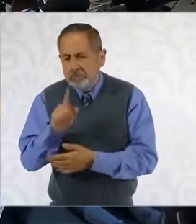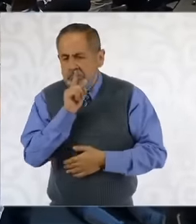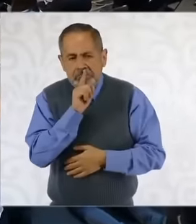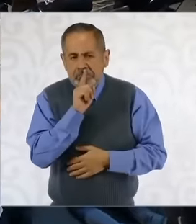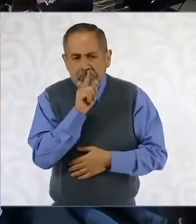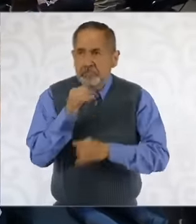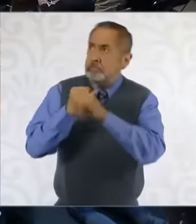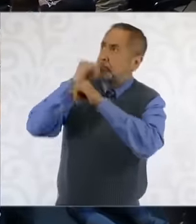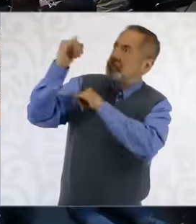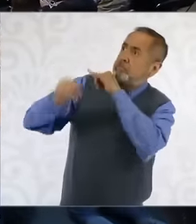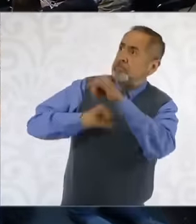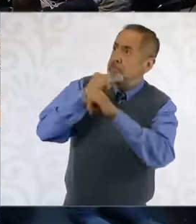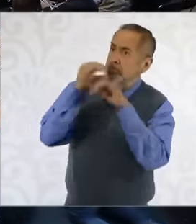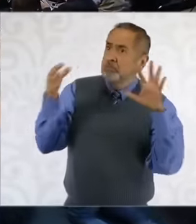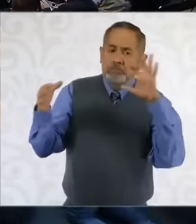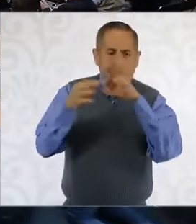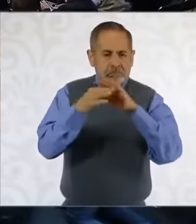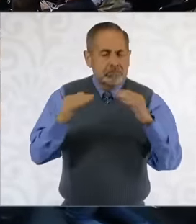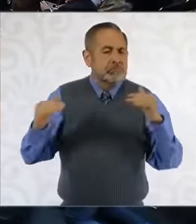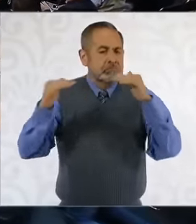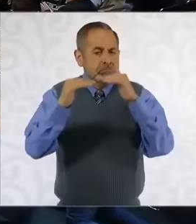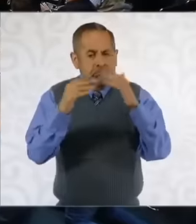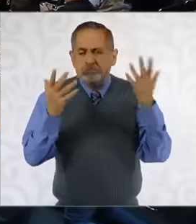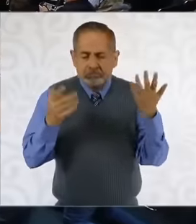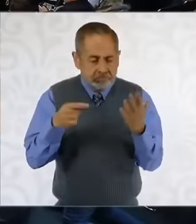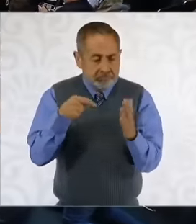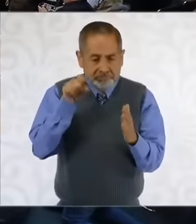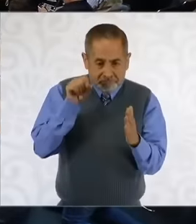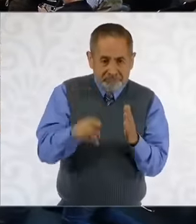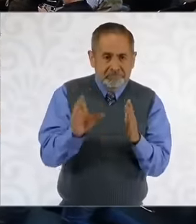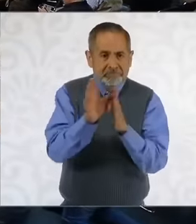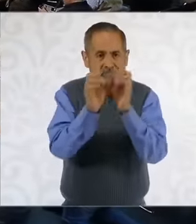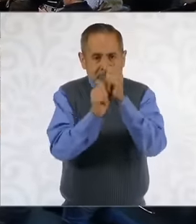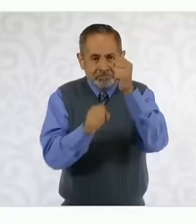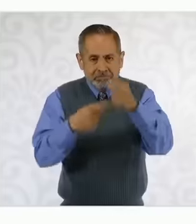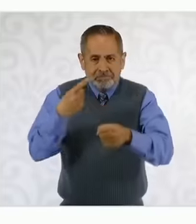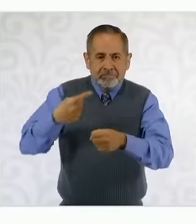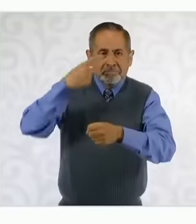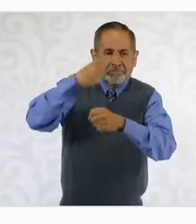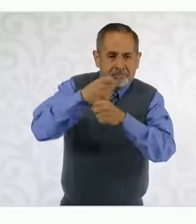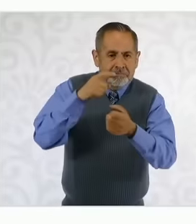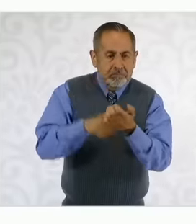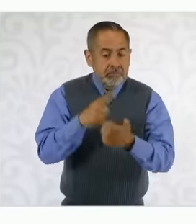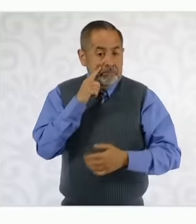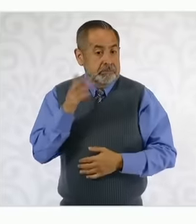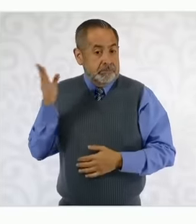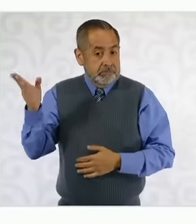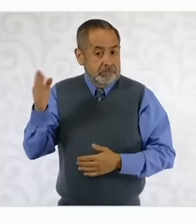that are in accordance with it and that are concluded by the president of the republic must